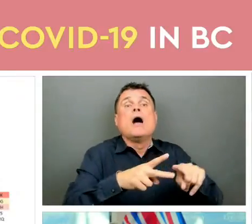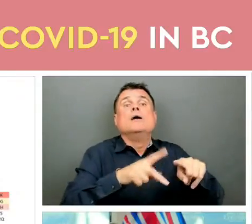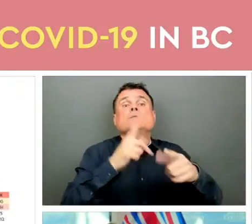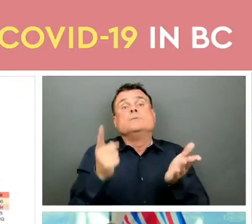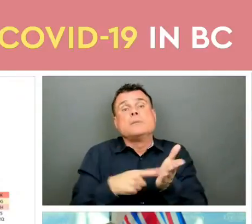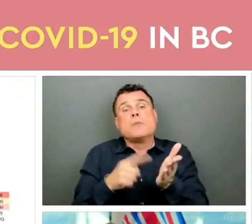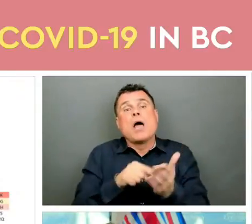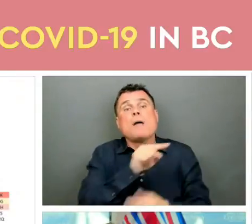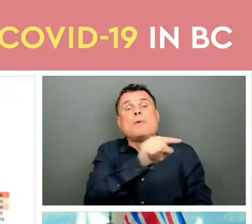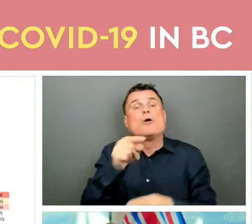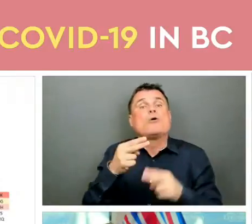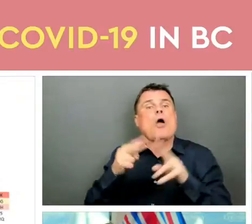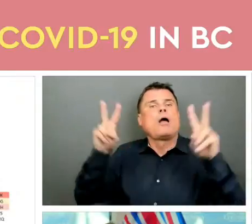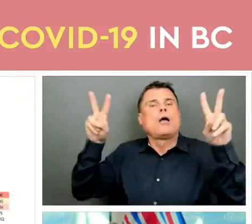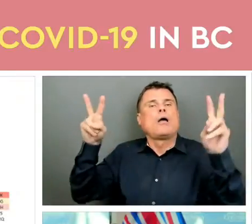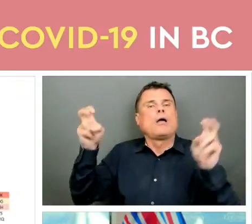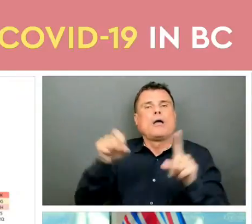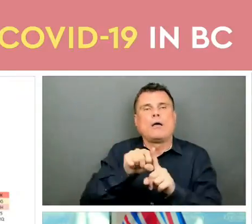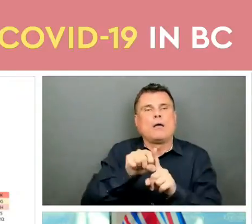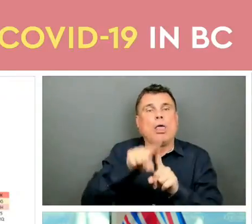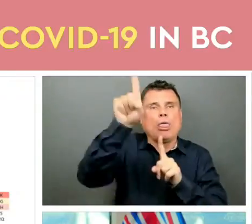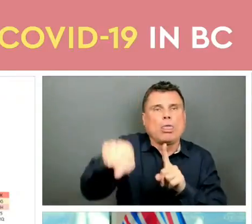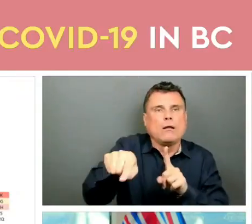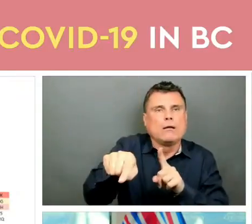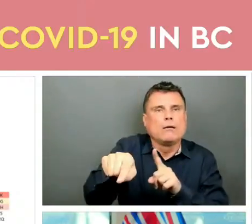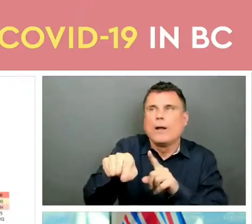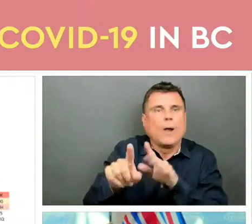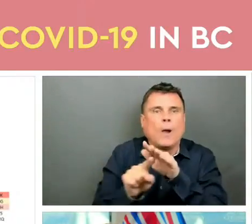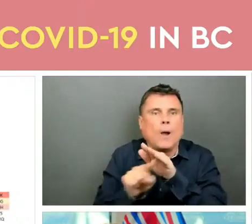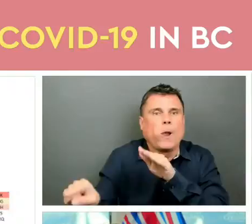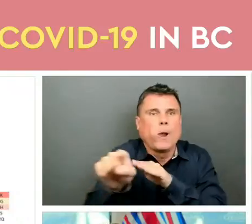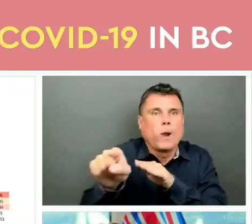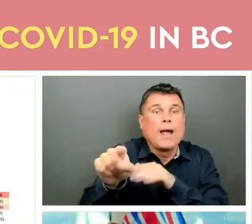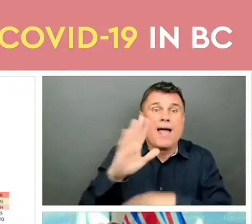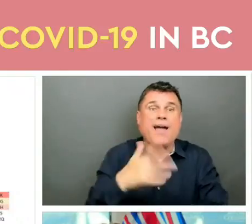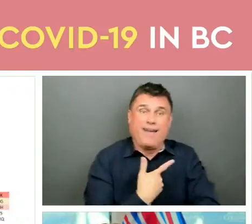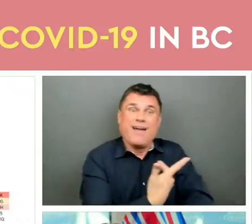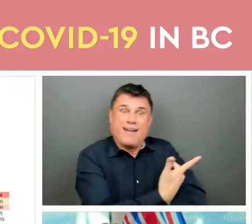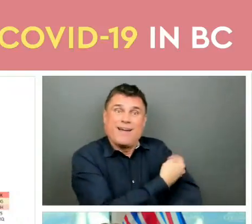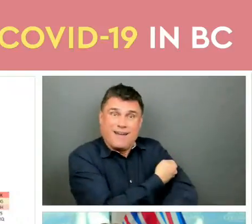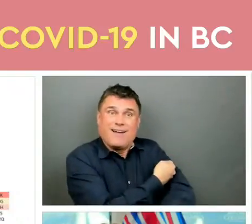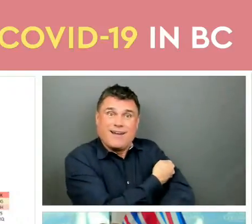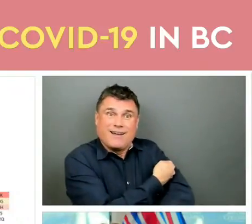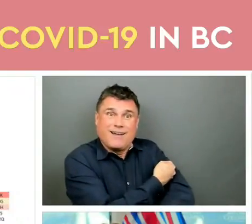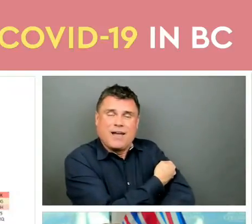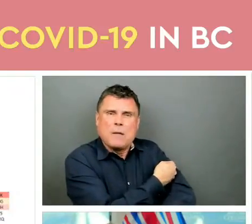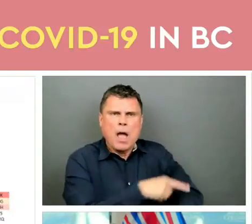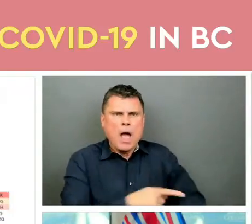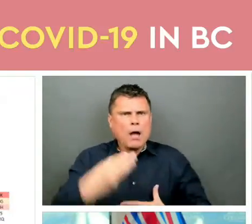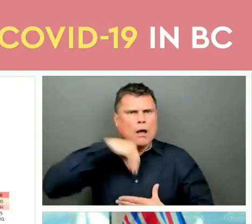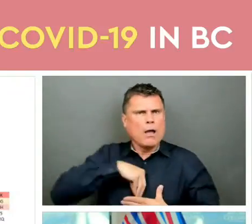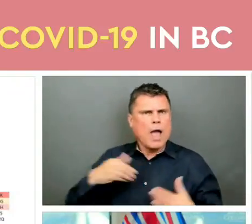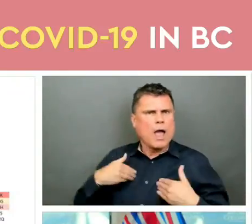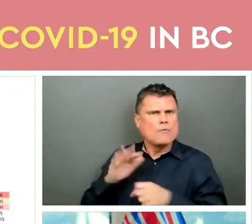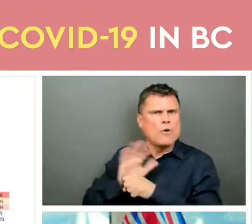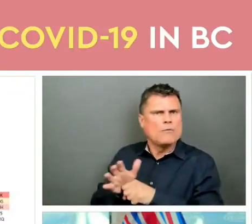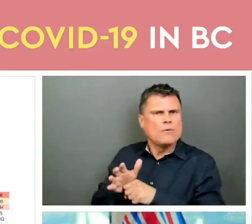That is to monitor for reinfections, for vaccine failures, and for what we call escape vary variants, those that may not respond